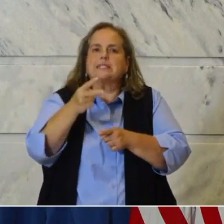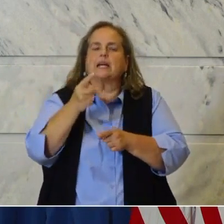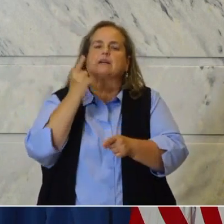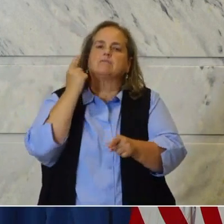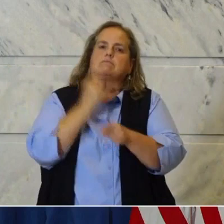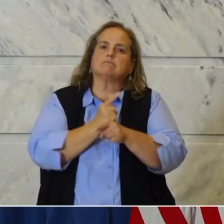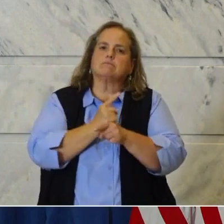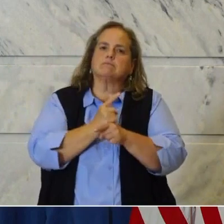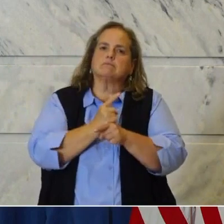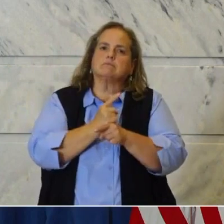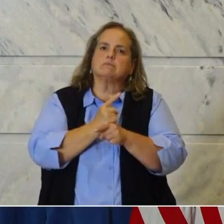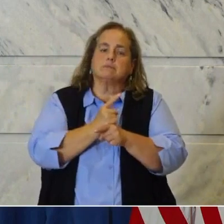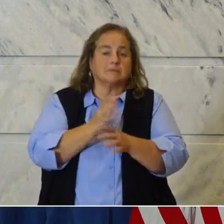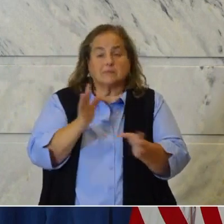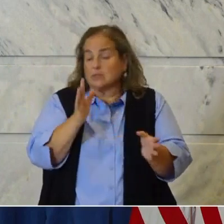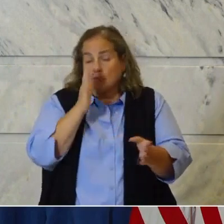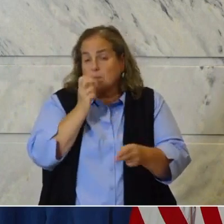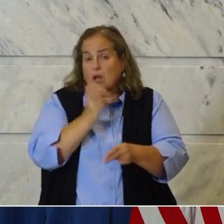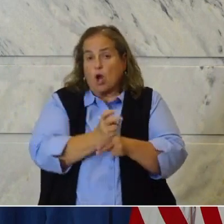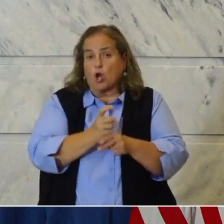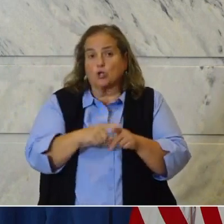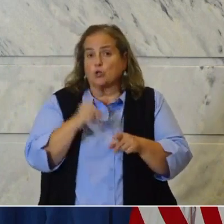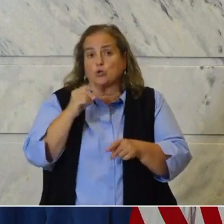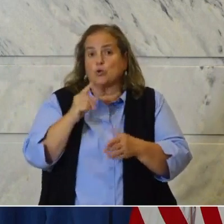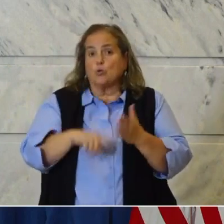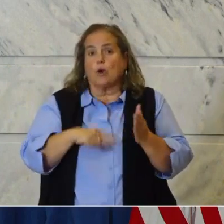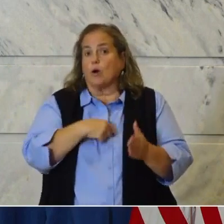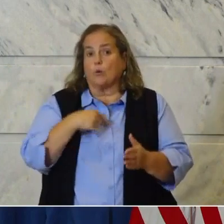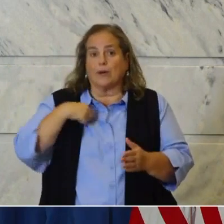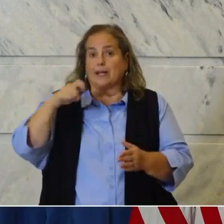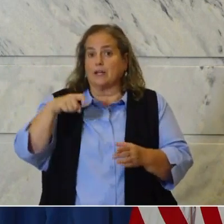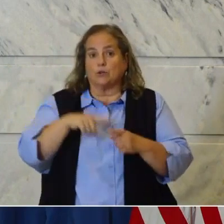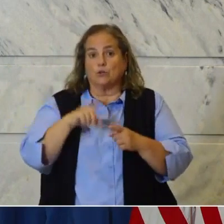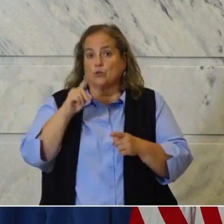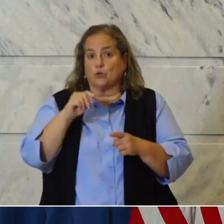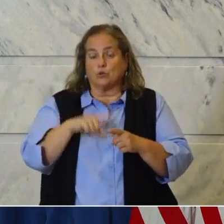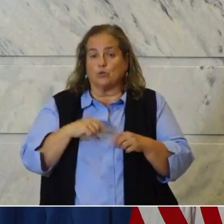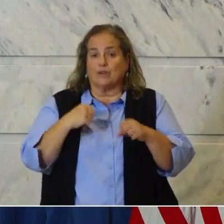it's gonna be really hard to do what we need to do to fight this virus. We also